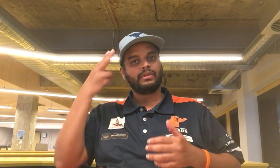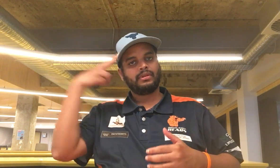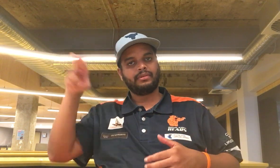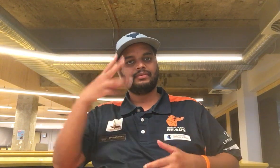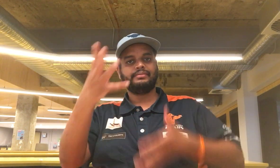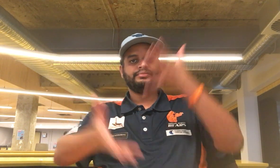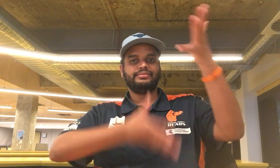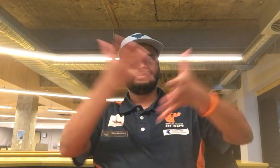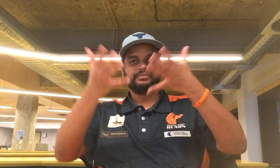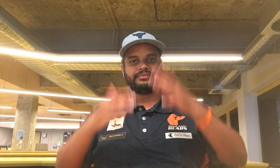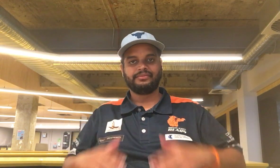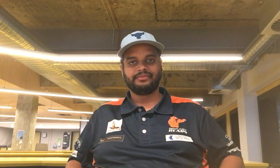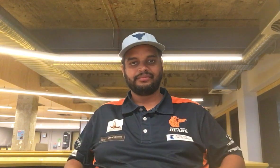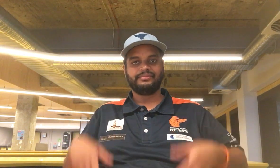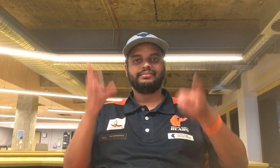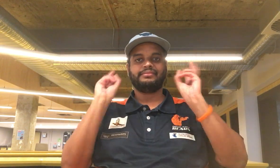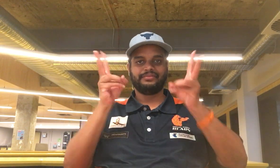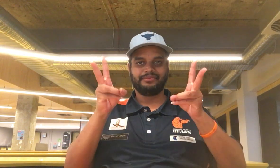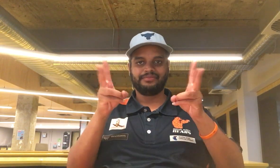( SIGN NAME ) ( IBRAHIM SIGN )